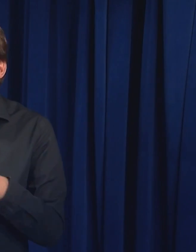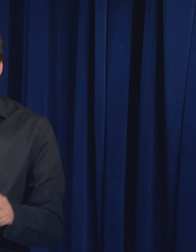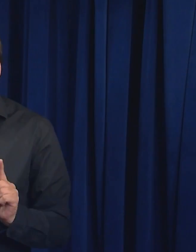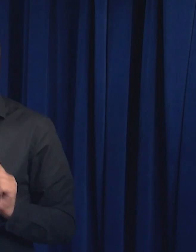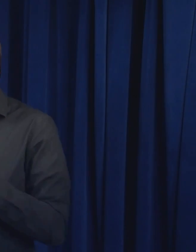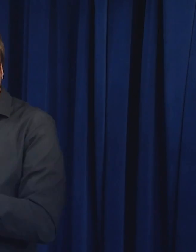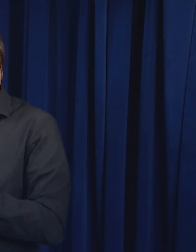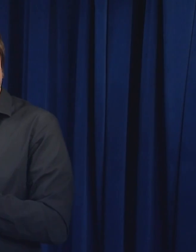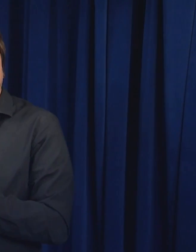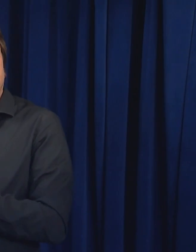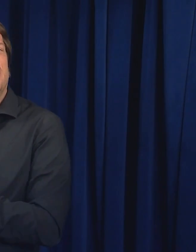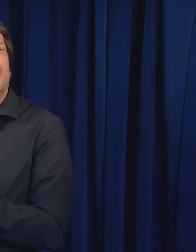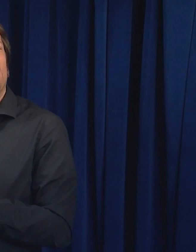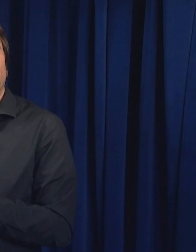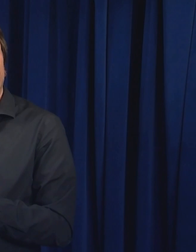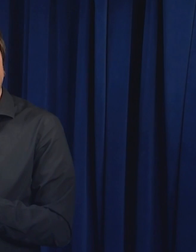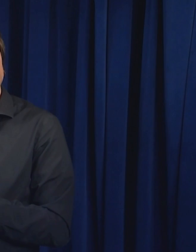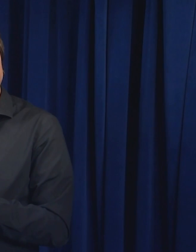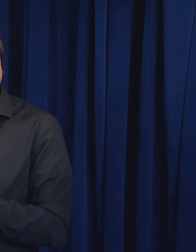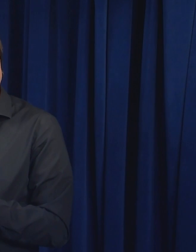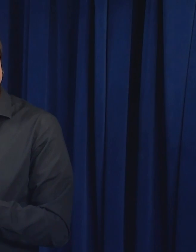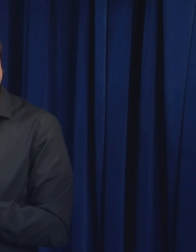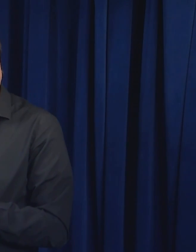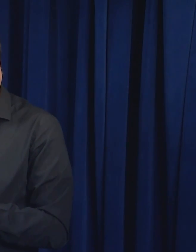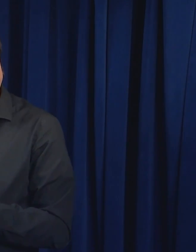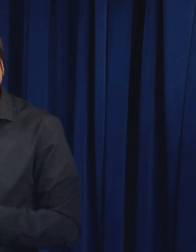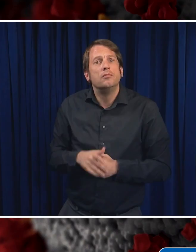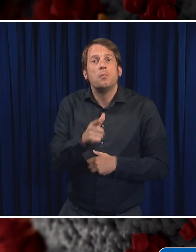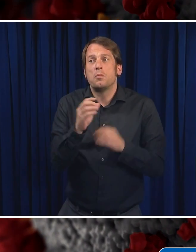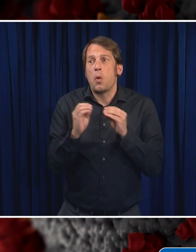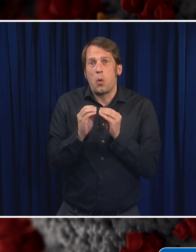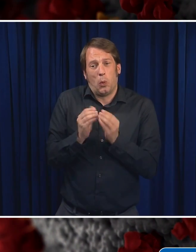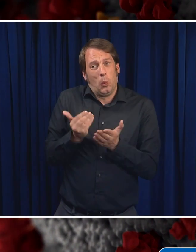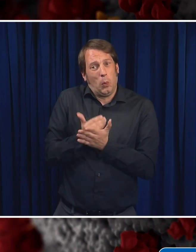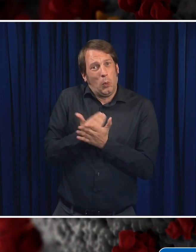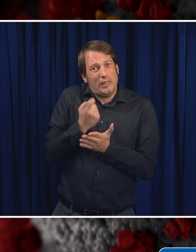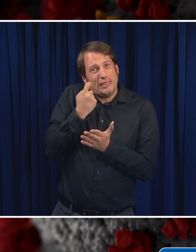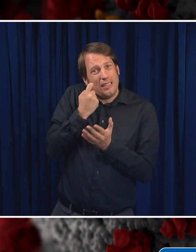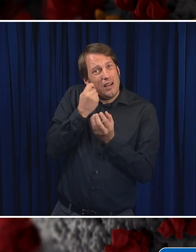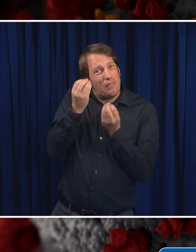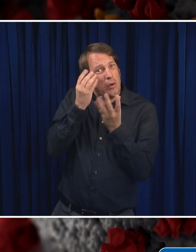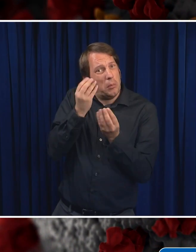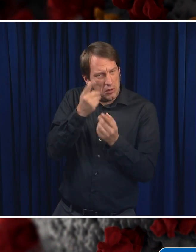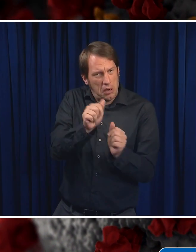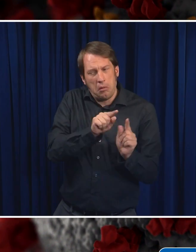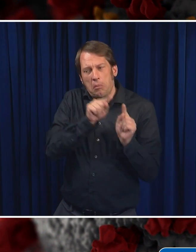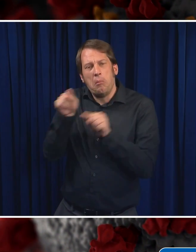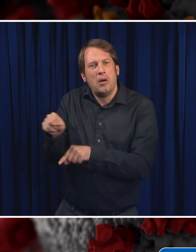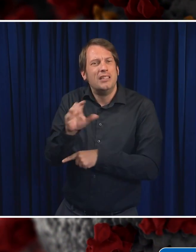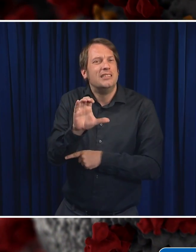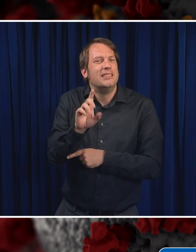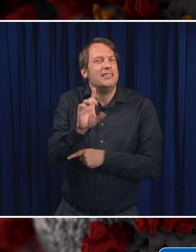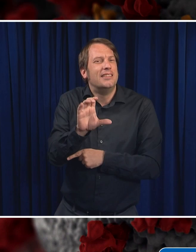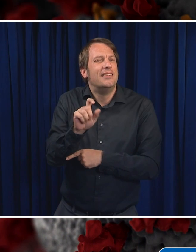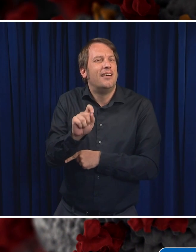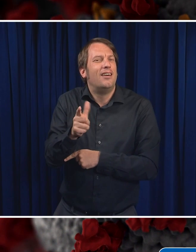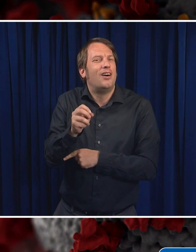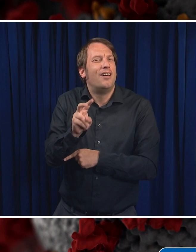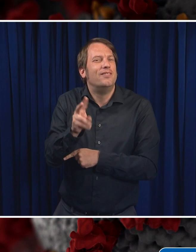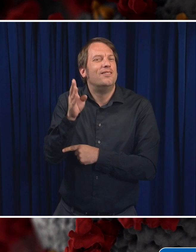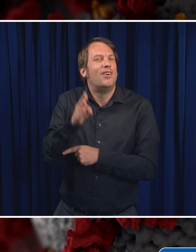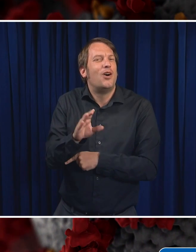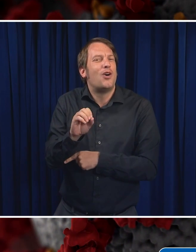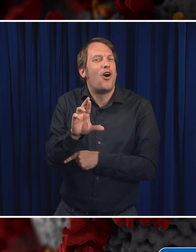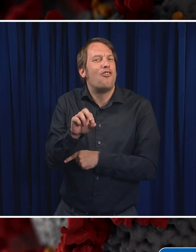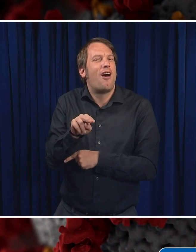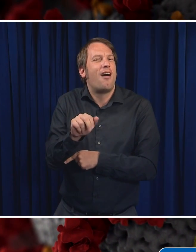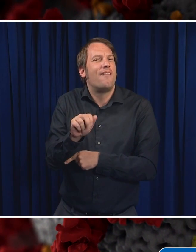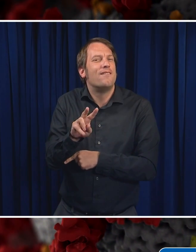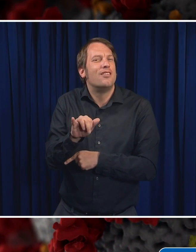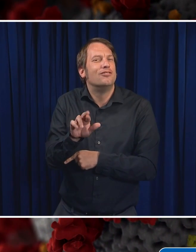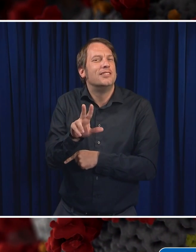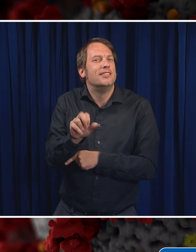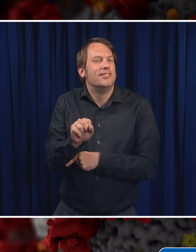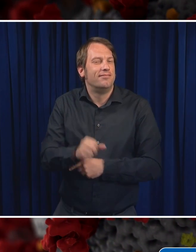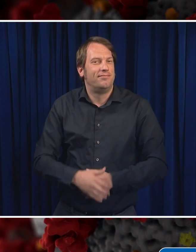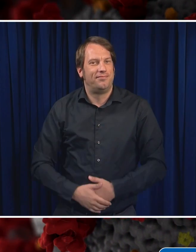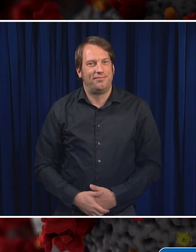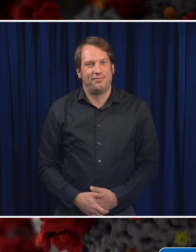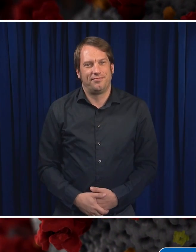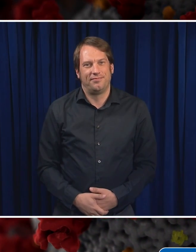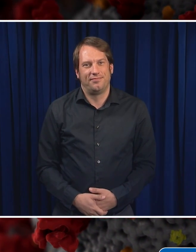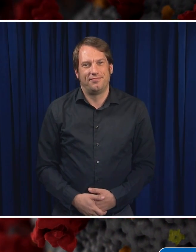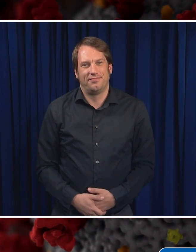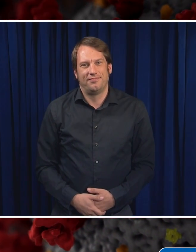more ASL videos, go to CDC's YouTube channel. For the latest information visit cdc.gov/coronavirus